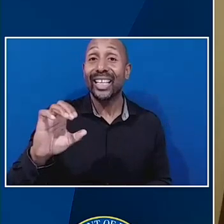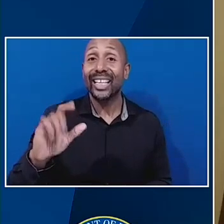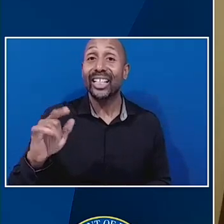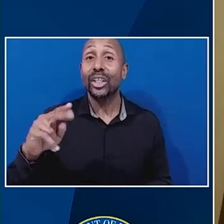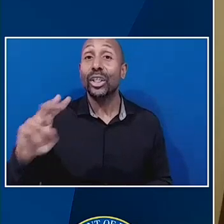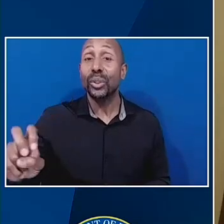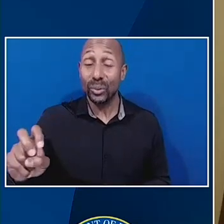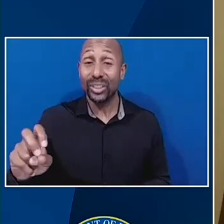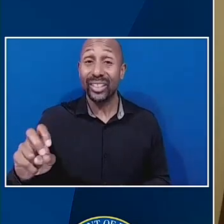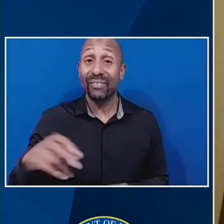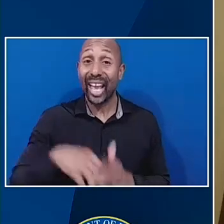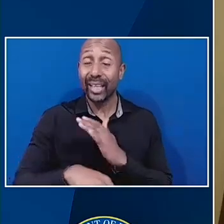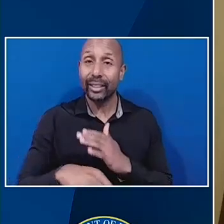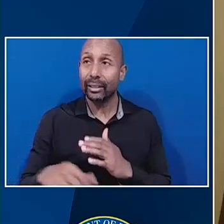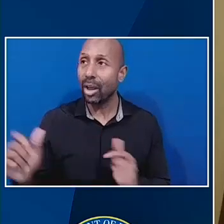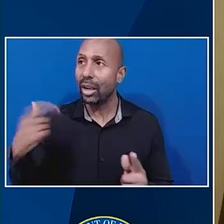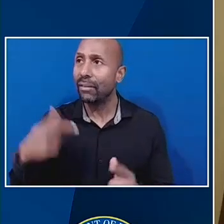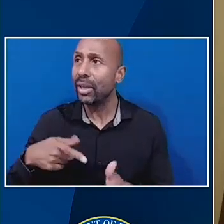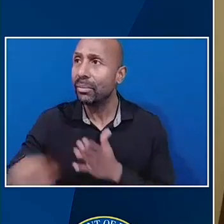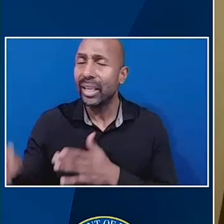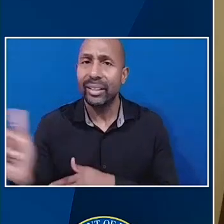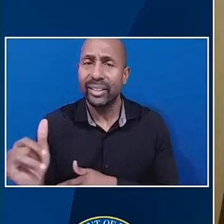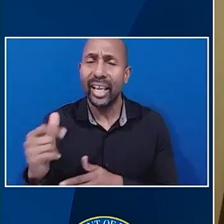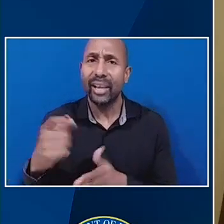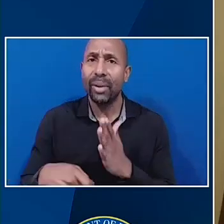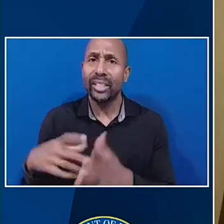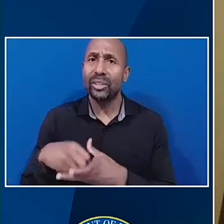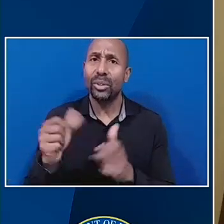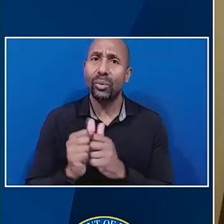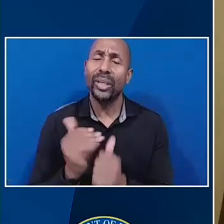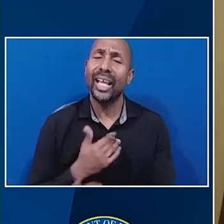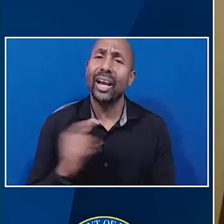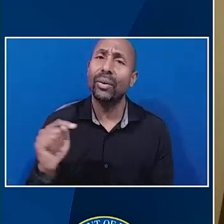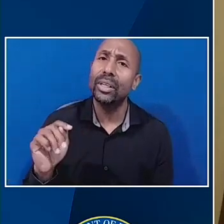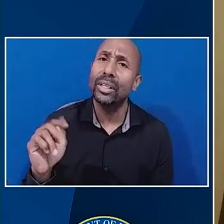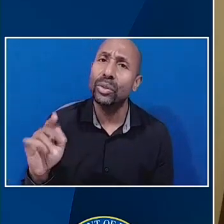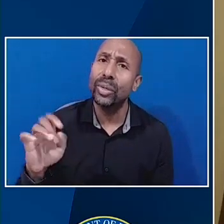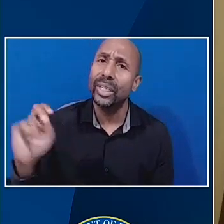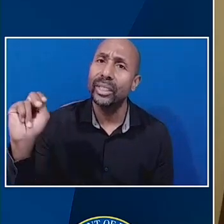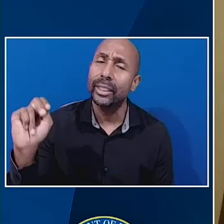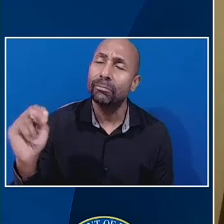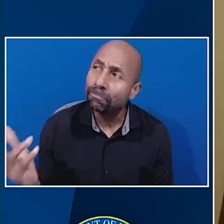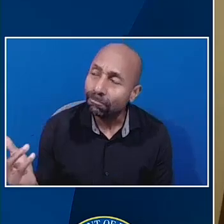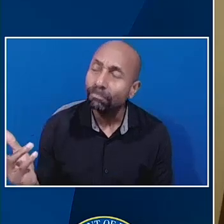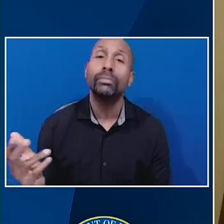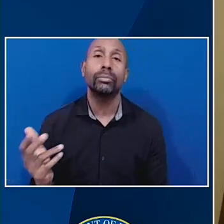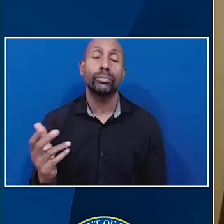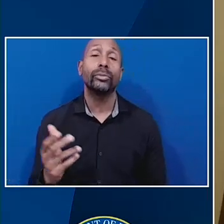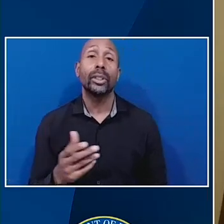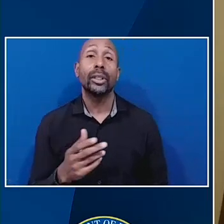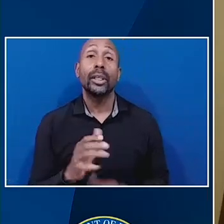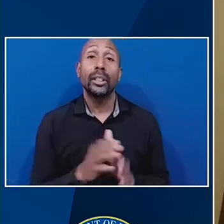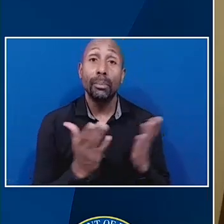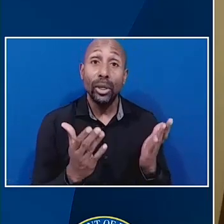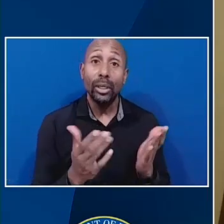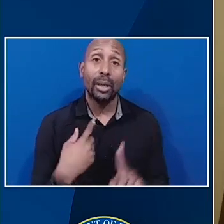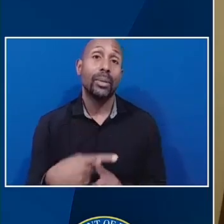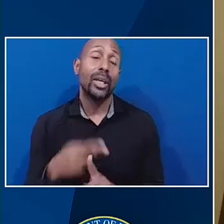issue with late financial aid payments. And crazy, the cost for not only the book, but also the required online homework system was only $80.